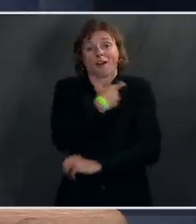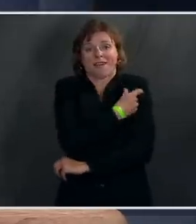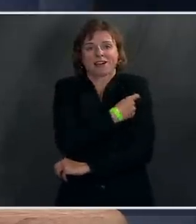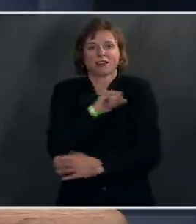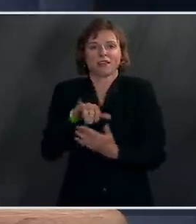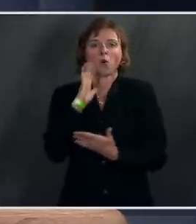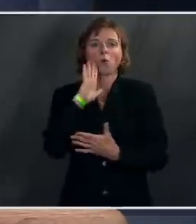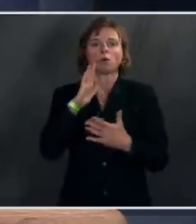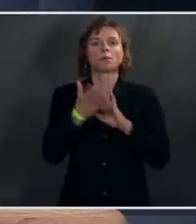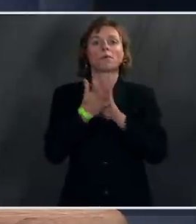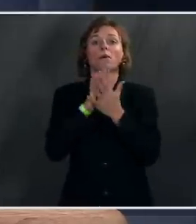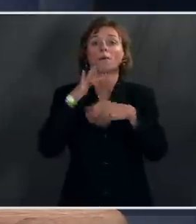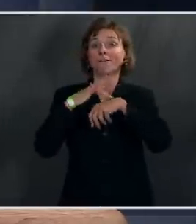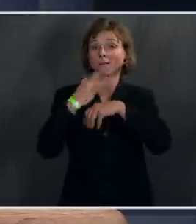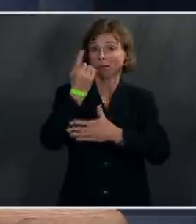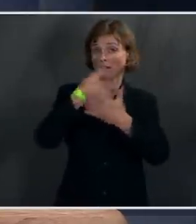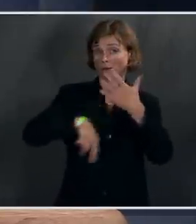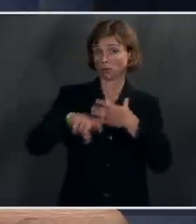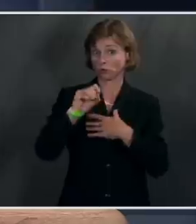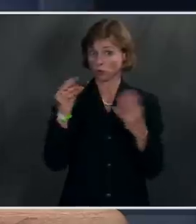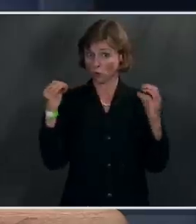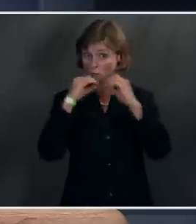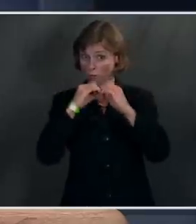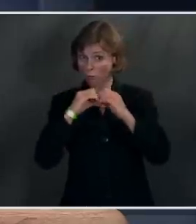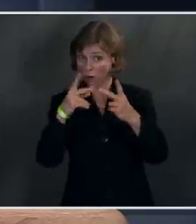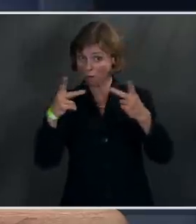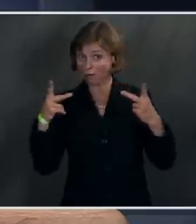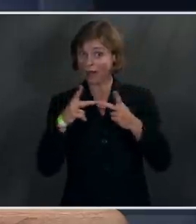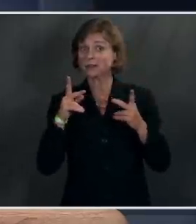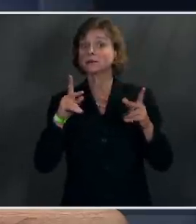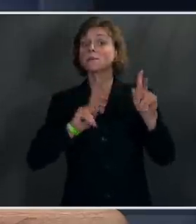This will provide more sites for people to get vaccinated and their communities